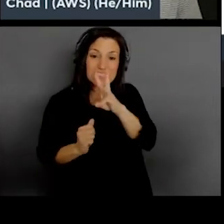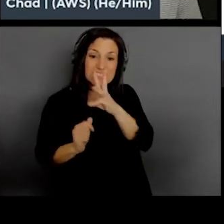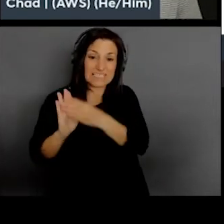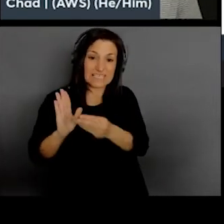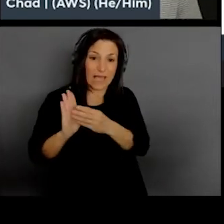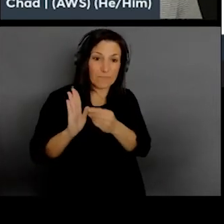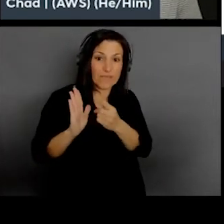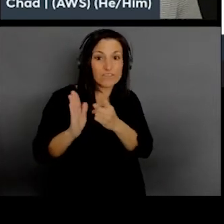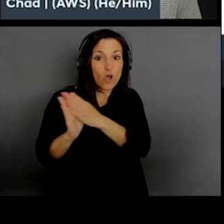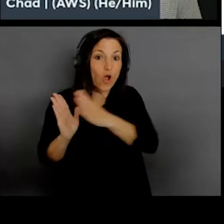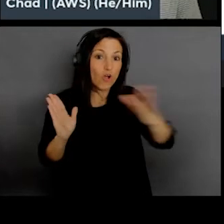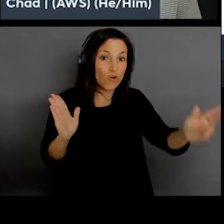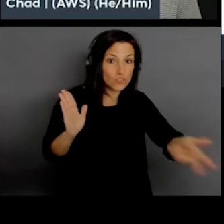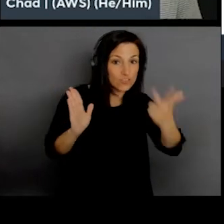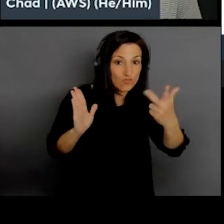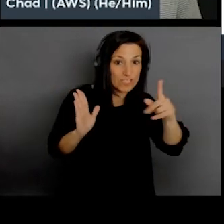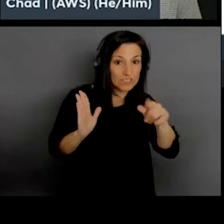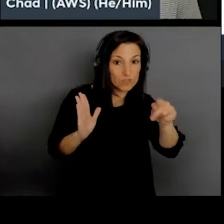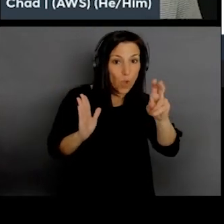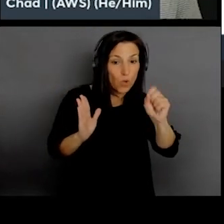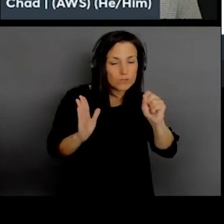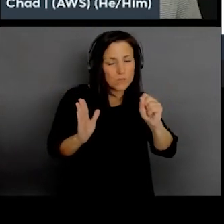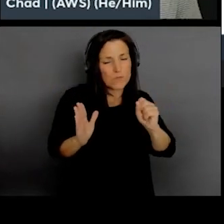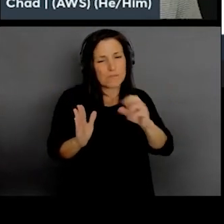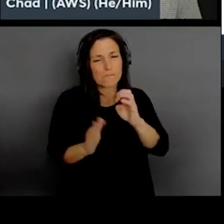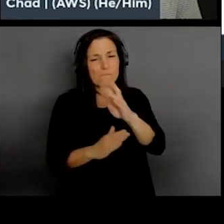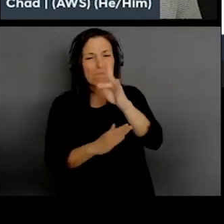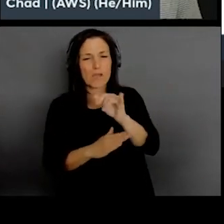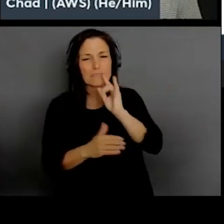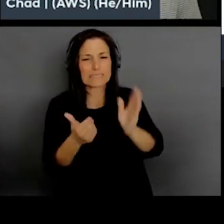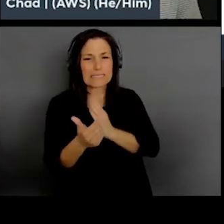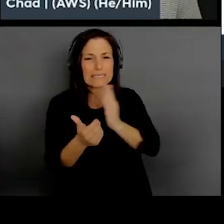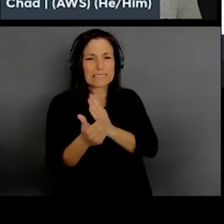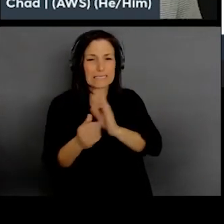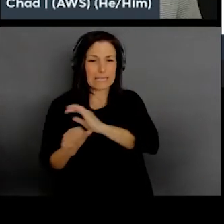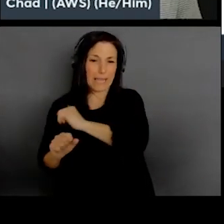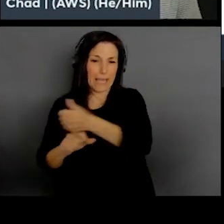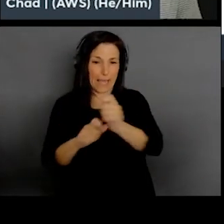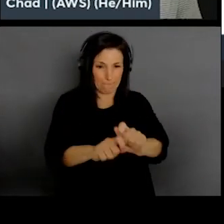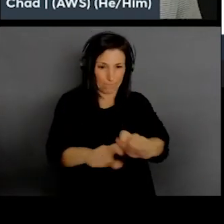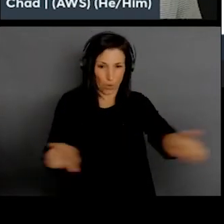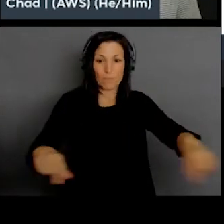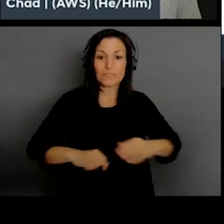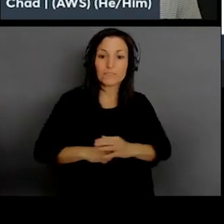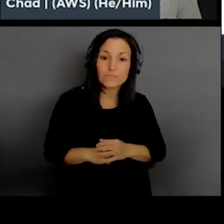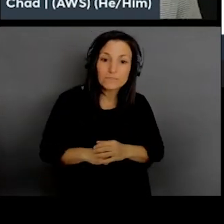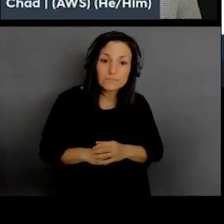With the Multi-AZ deployment here, we create a Read Replica in a separate AZ from the primary writer instance,